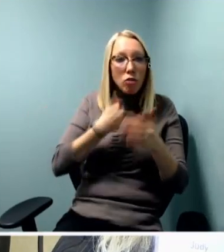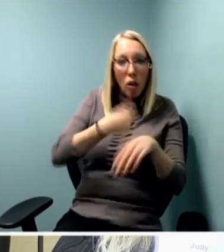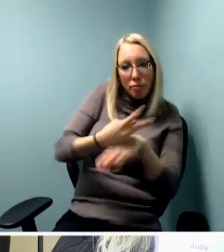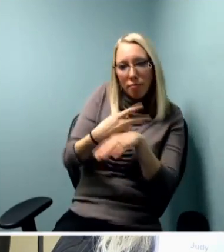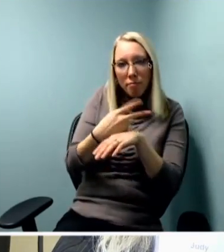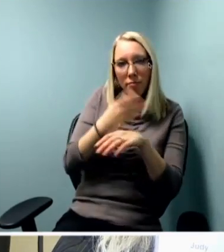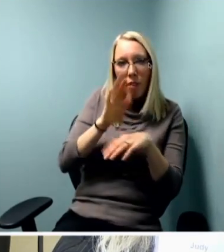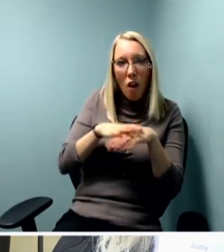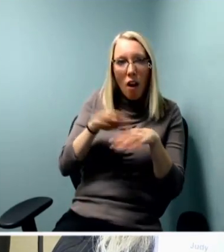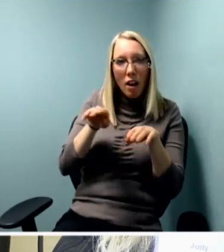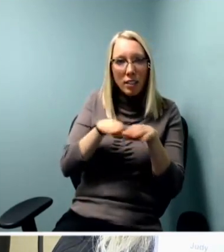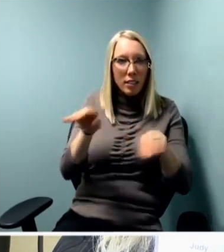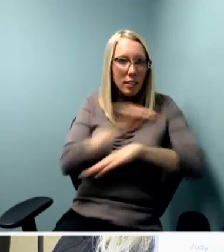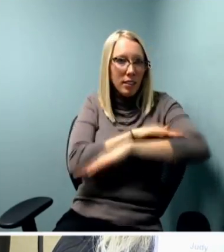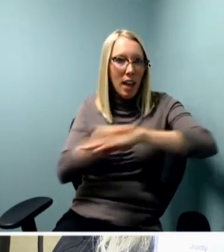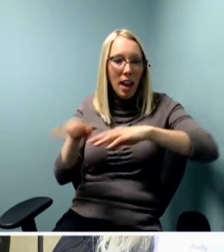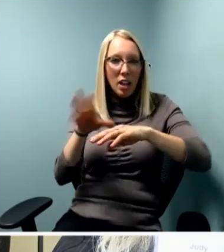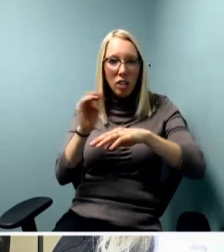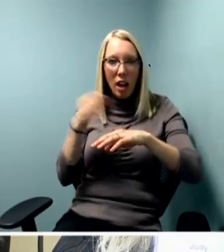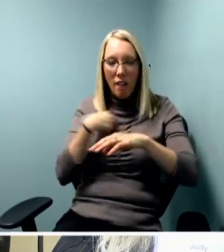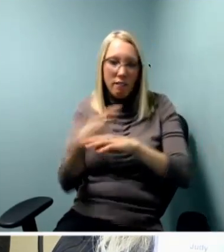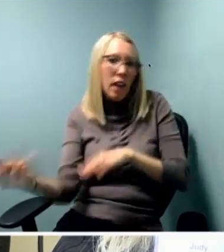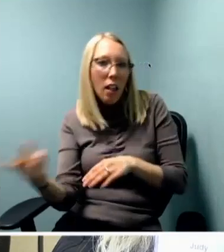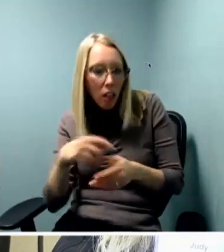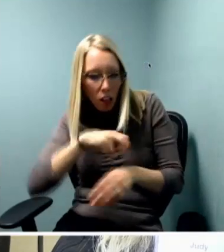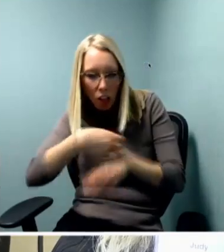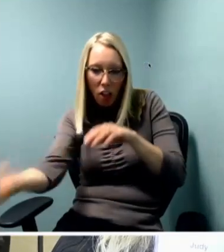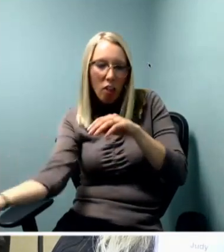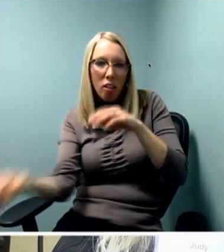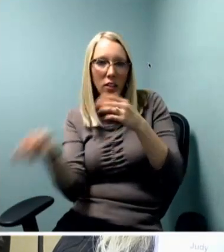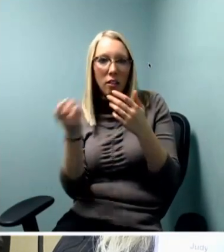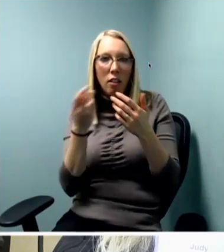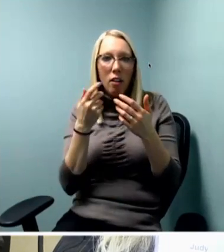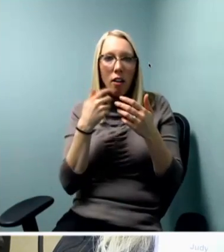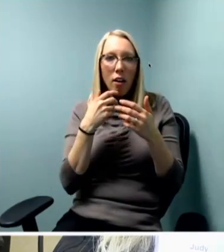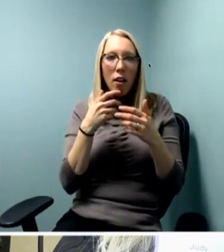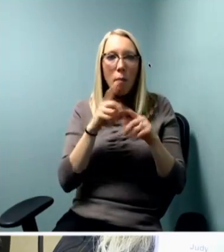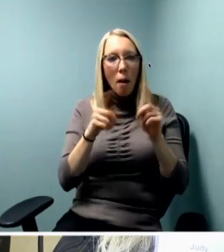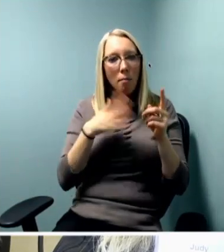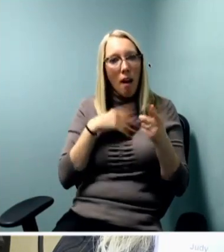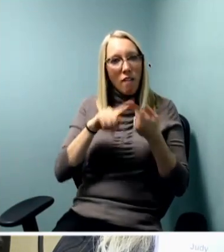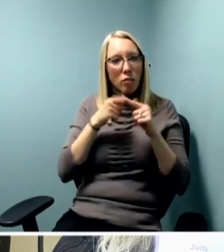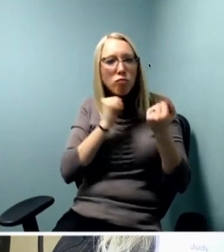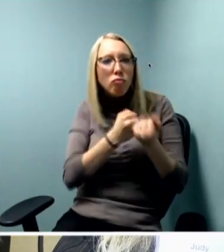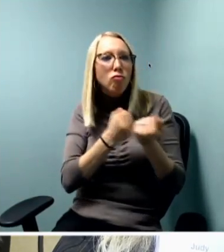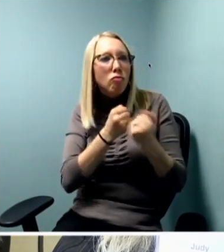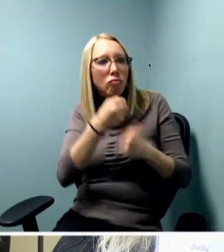it really is hard trying to get that [little like,] "Yo, I got you dog." And at the same time, you need to be professional.